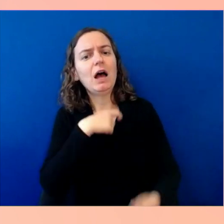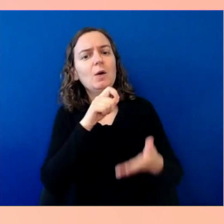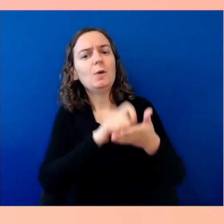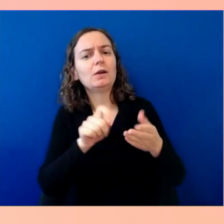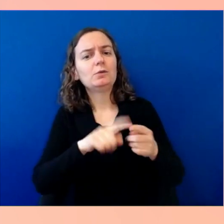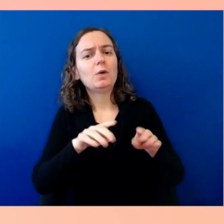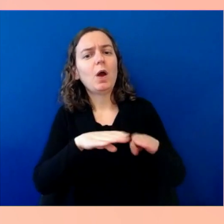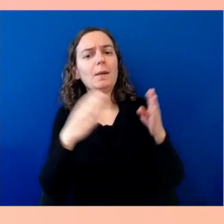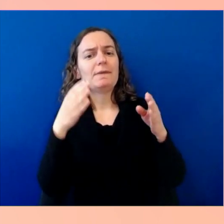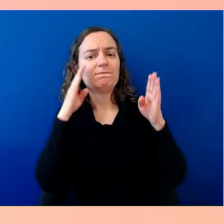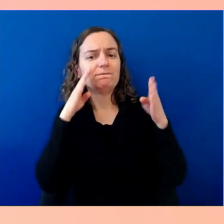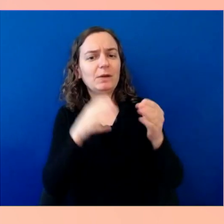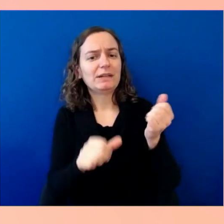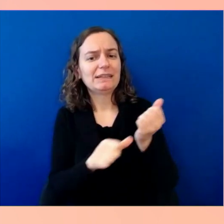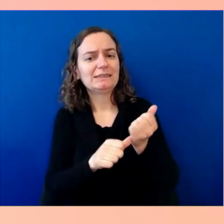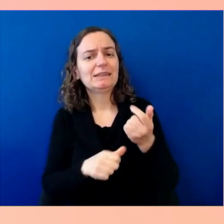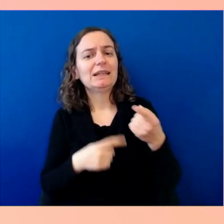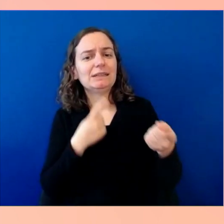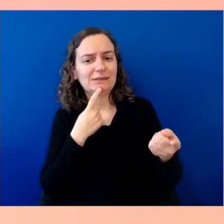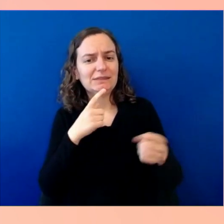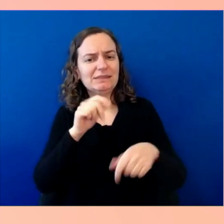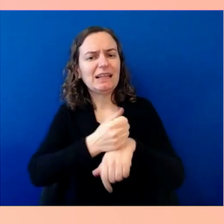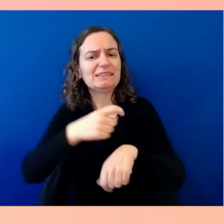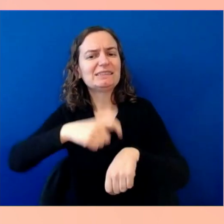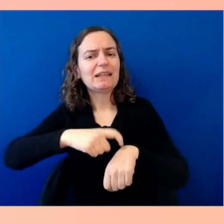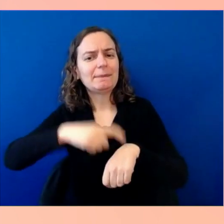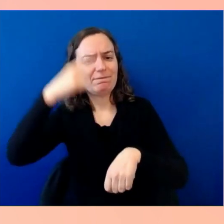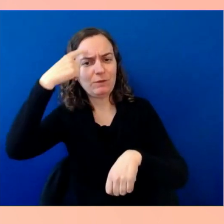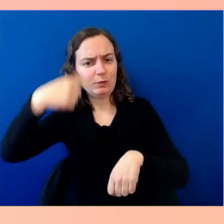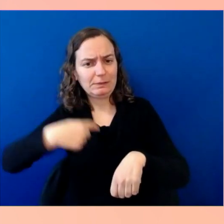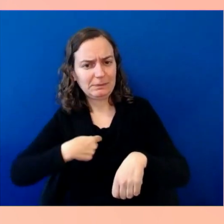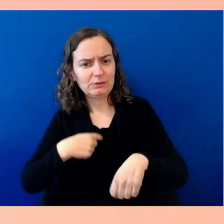and Spotify so I can get started coding in a few seconds.